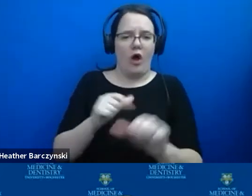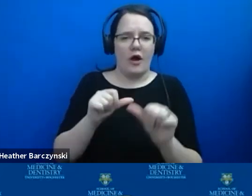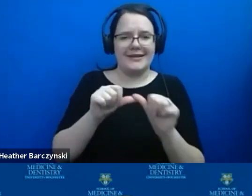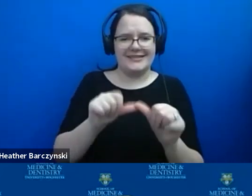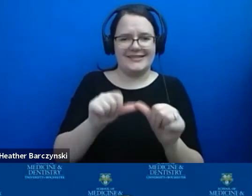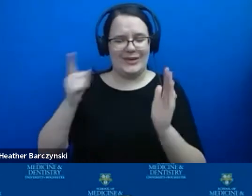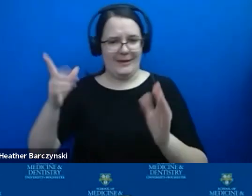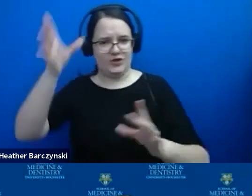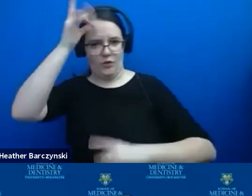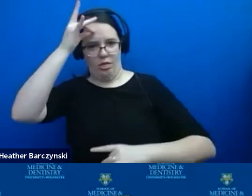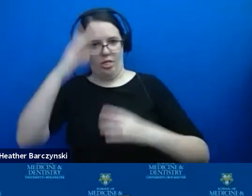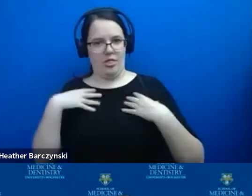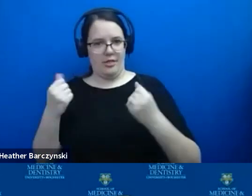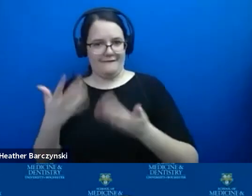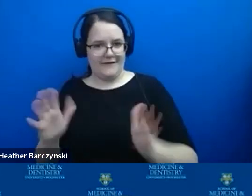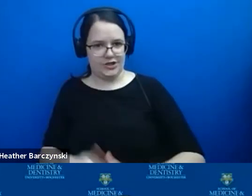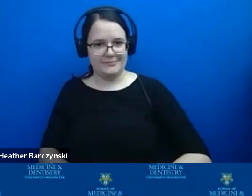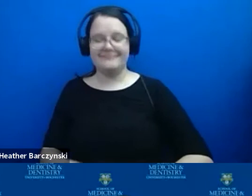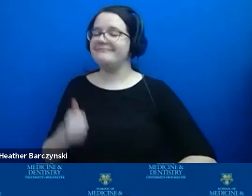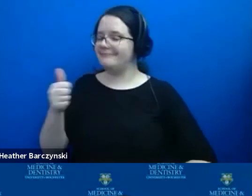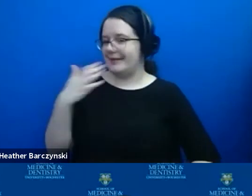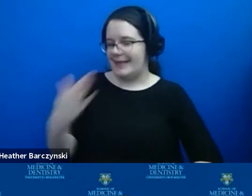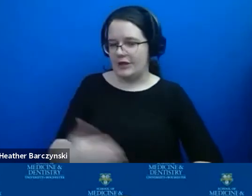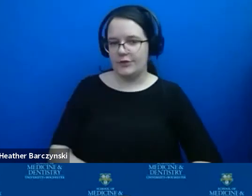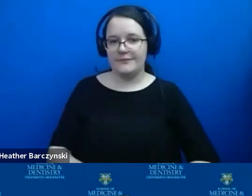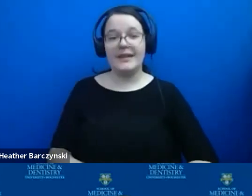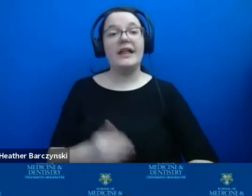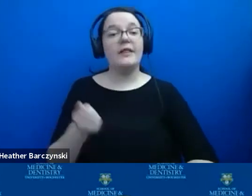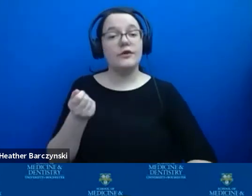thank you um there's several questions that relate either directly or indirectly to